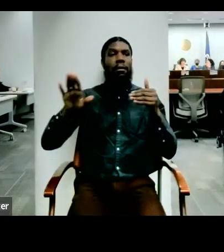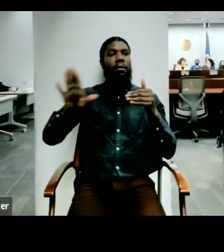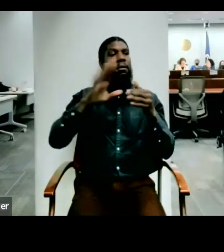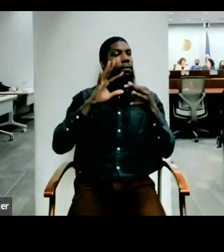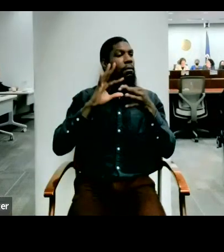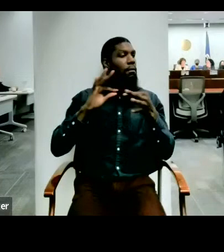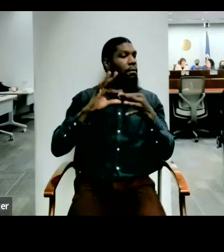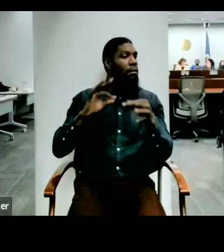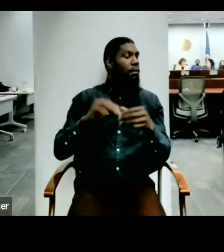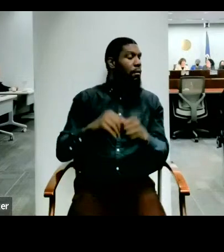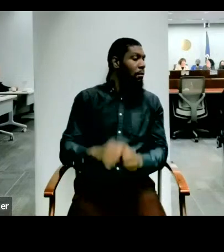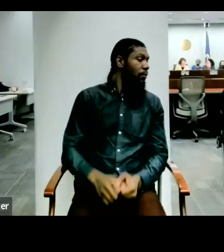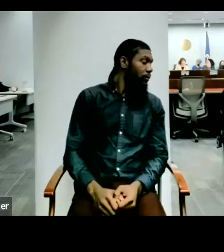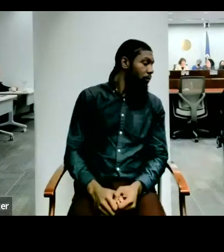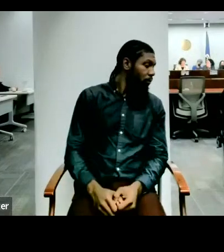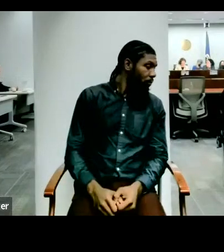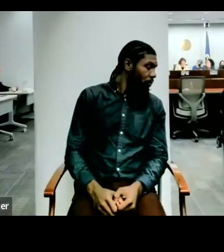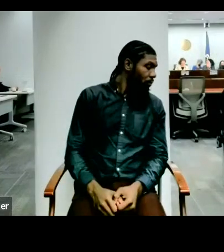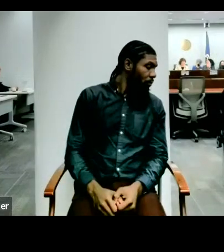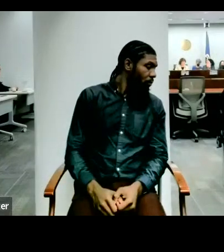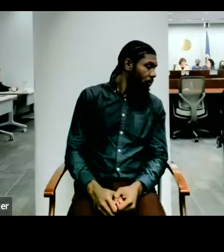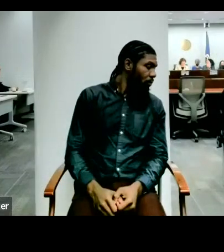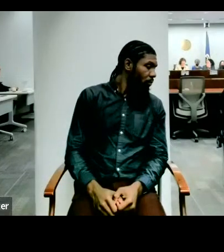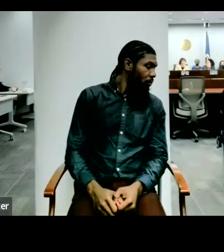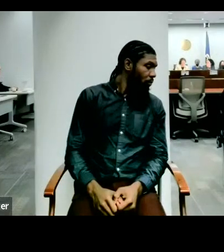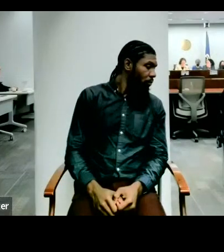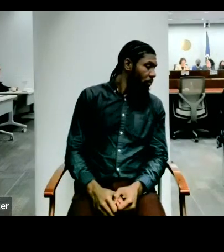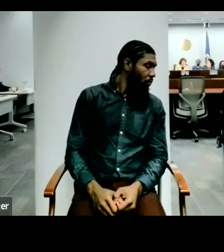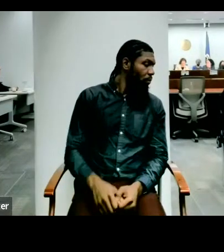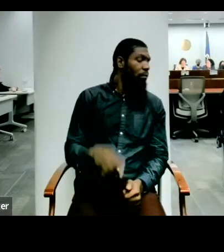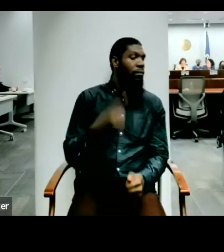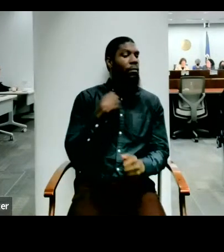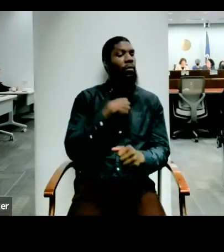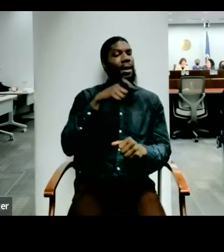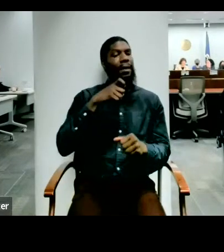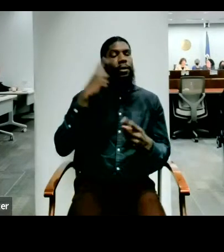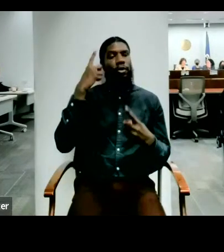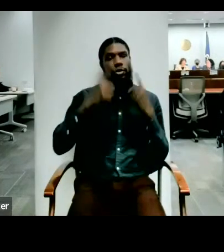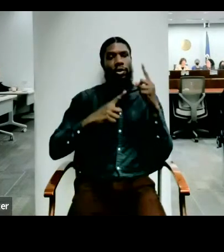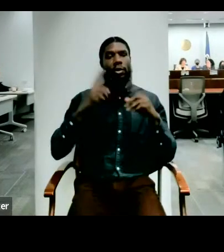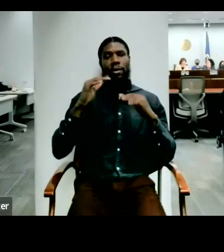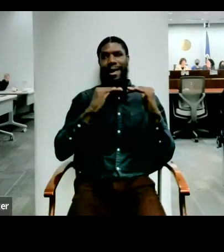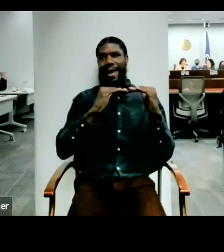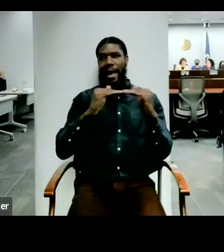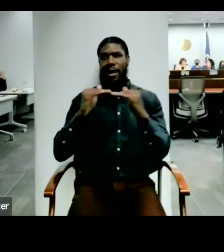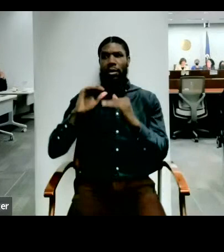have the opportunity to consider the equities and not take the time of our witnesses here today.